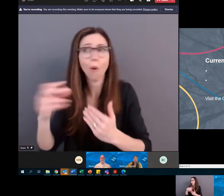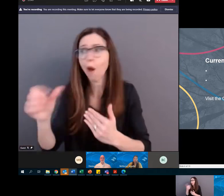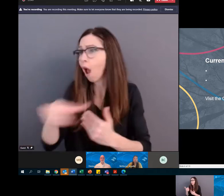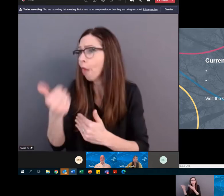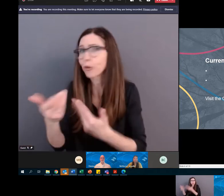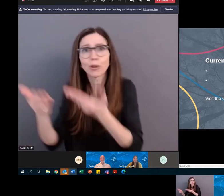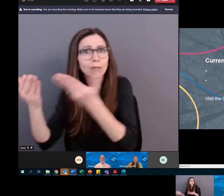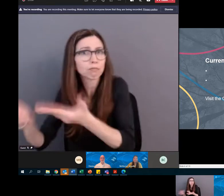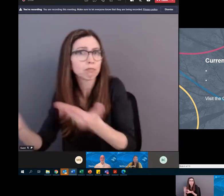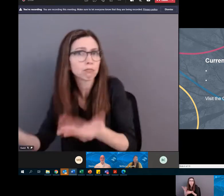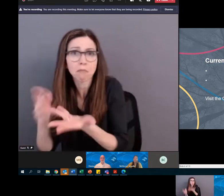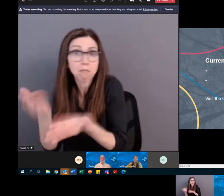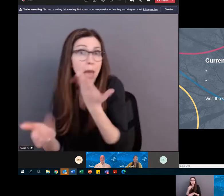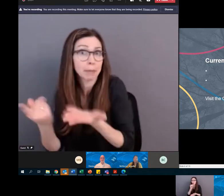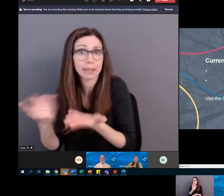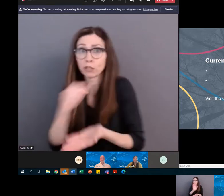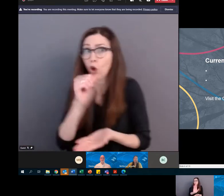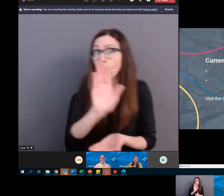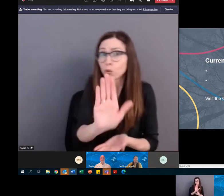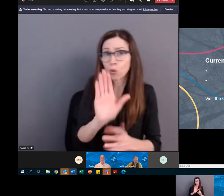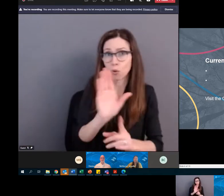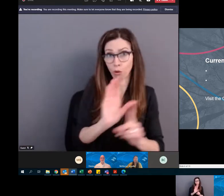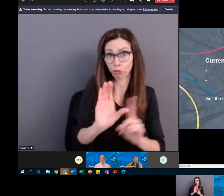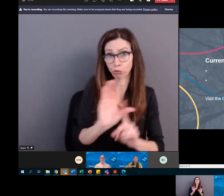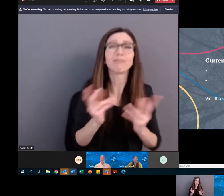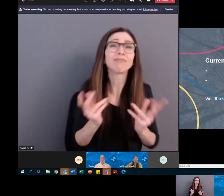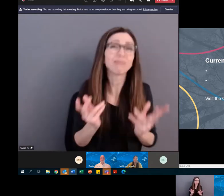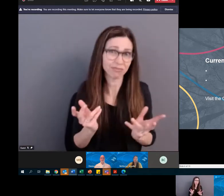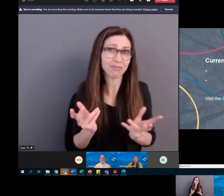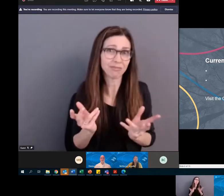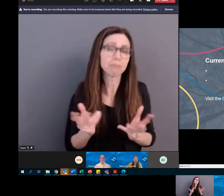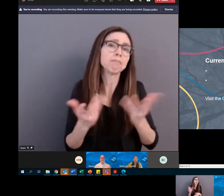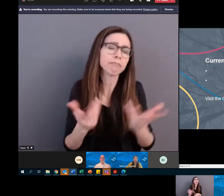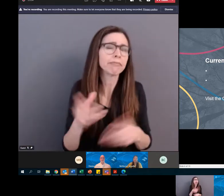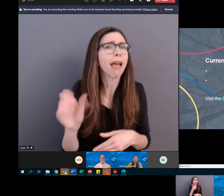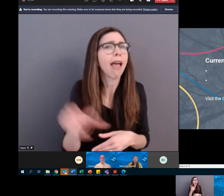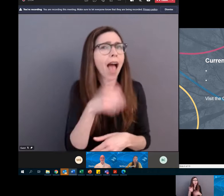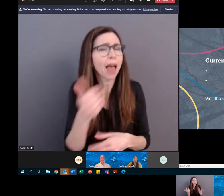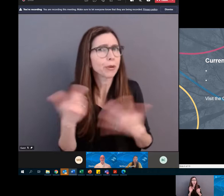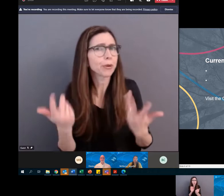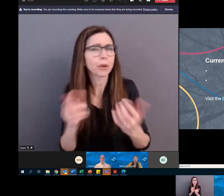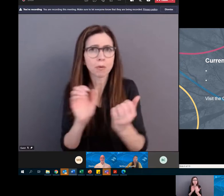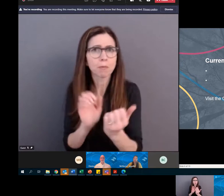More on that. The same informed sensitive approach should be demonstrated